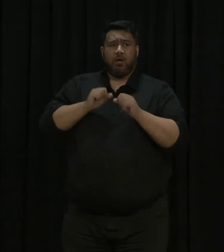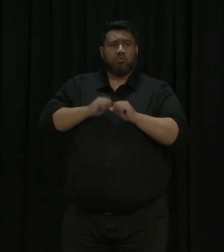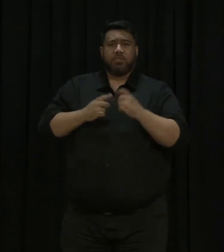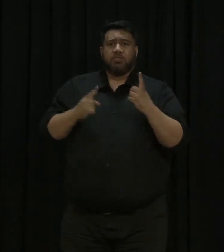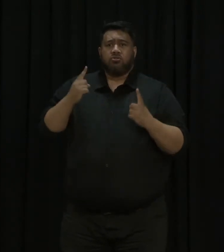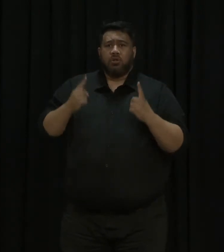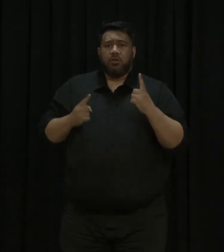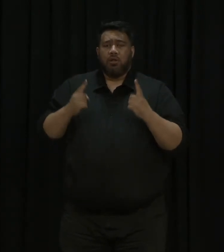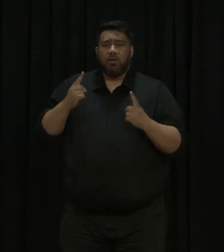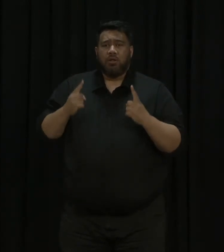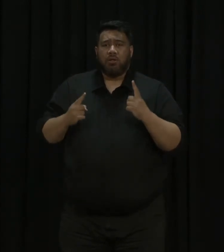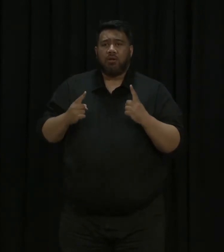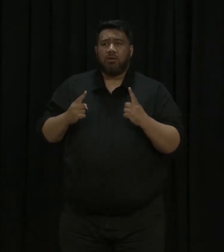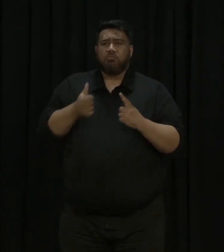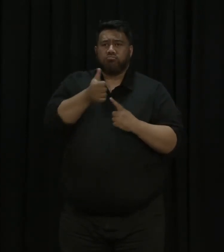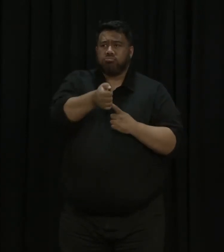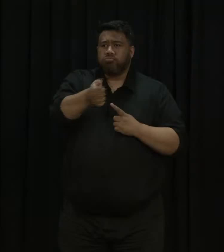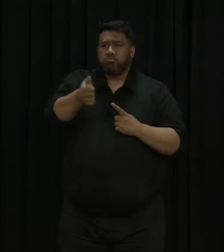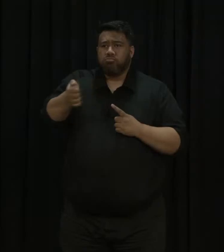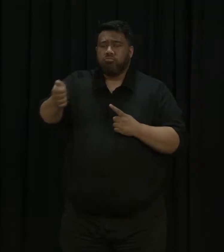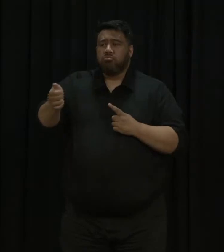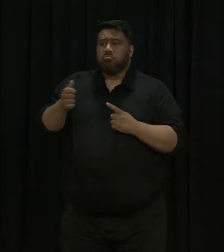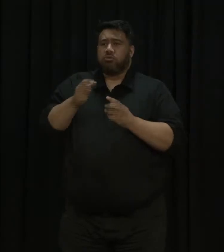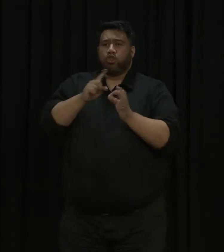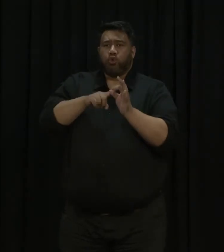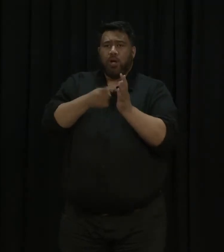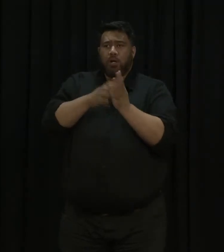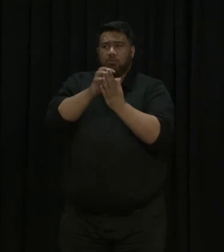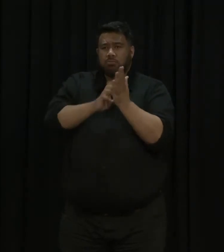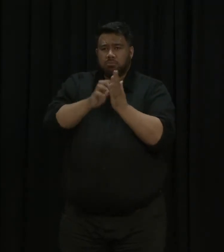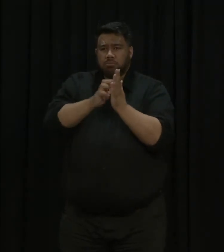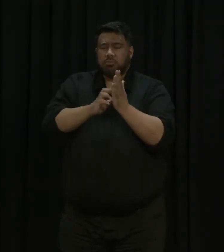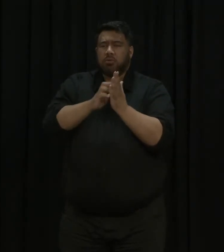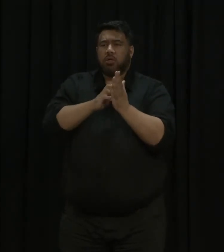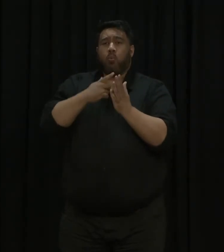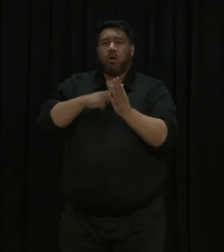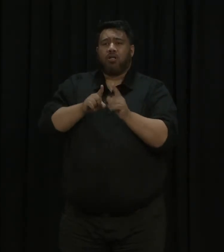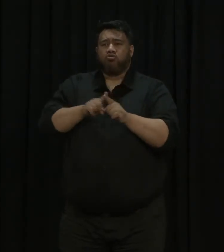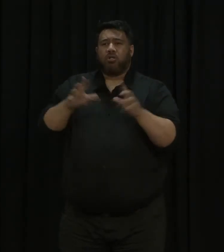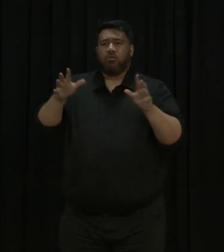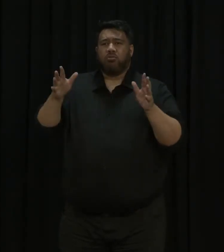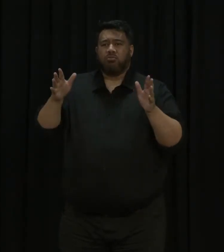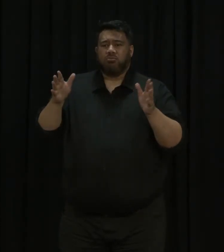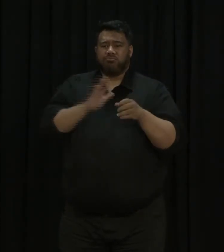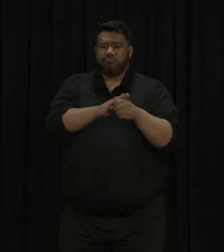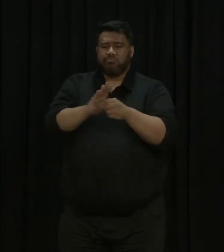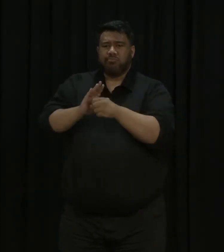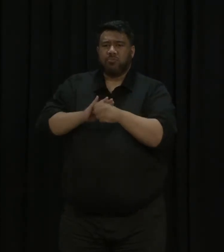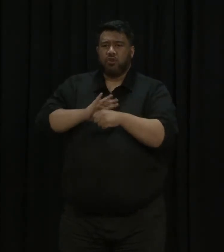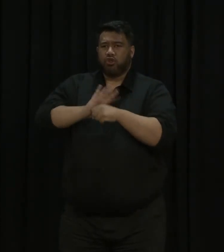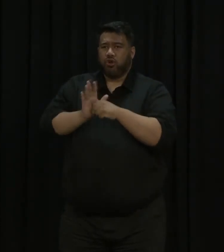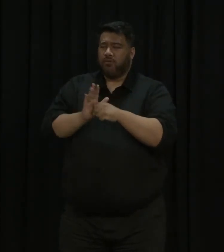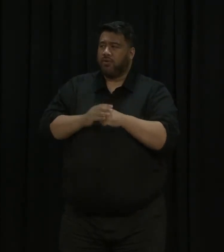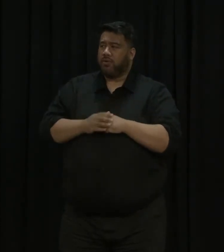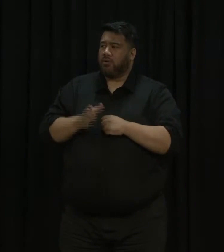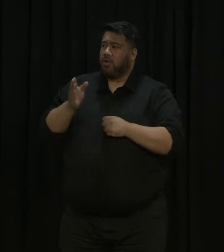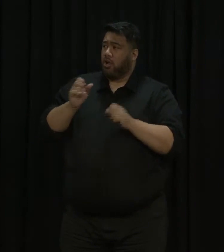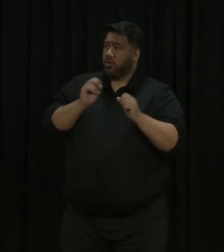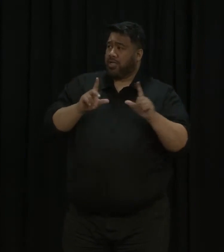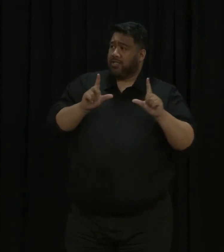and won't drop off at any